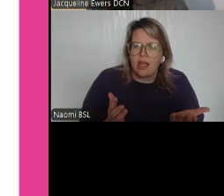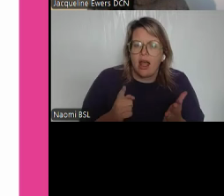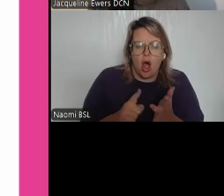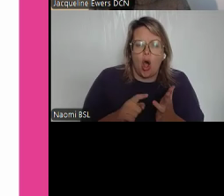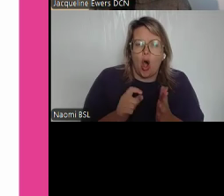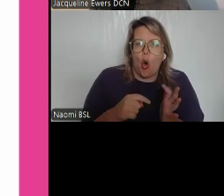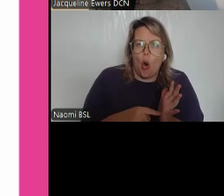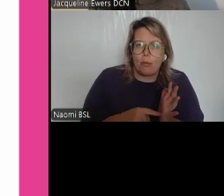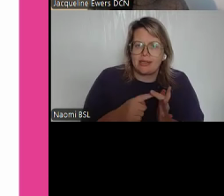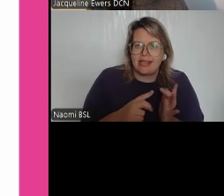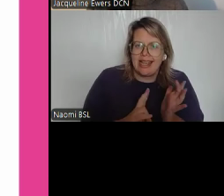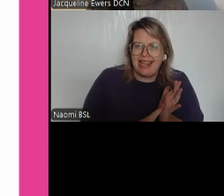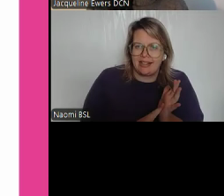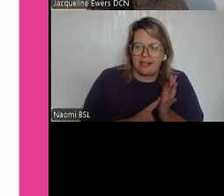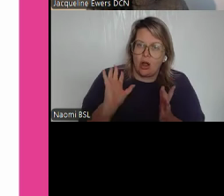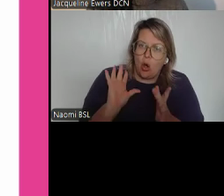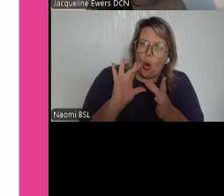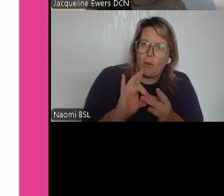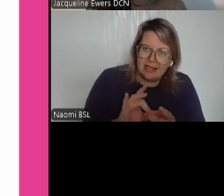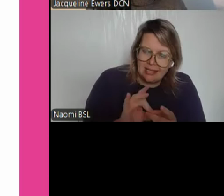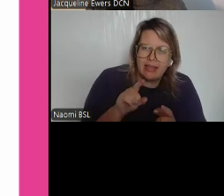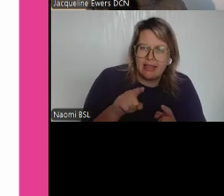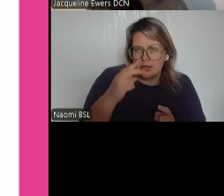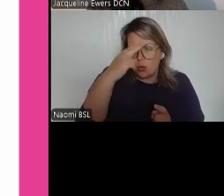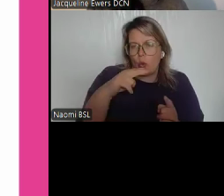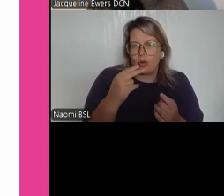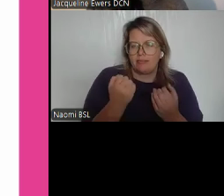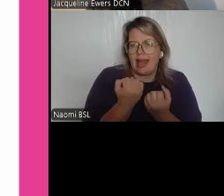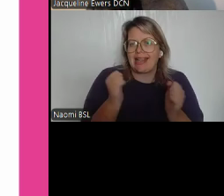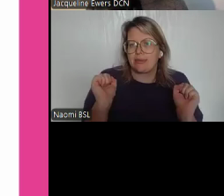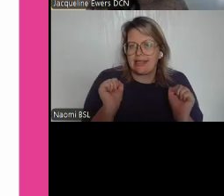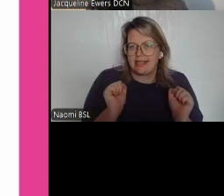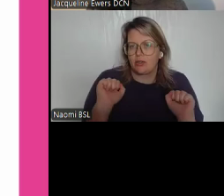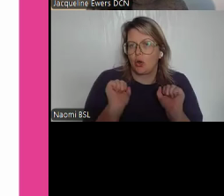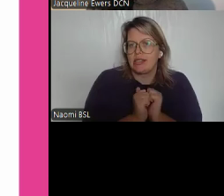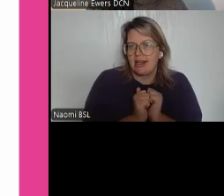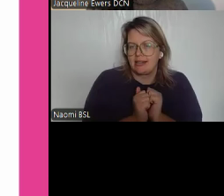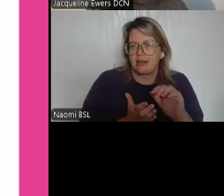It's called explicit consent under GDPR and PCR, because it's saying,